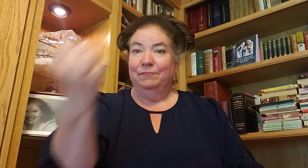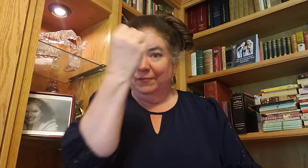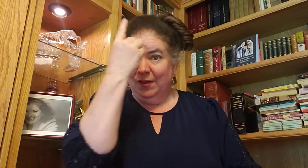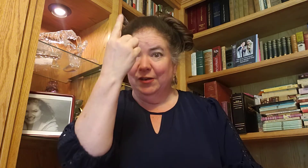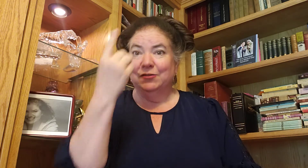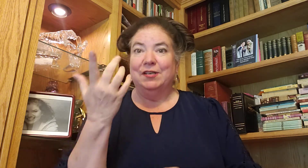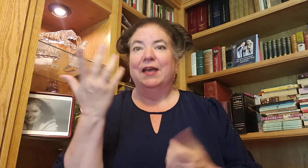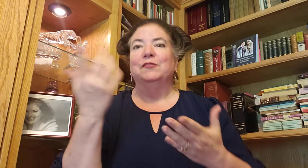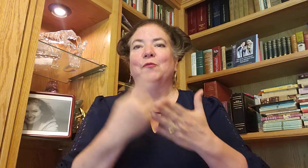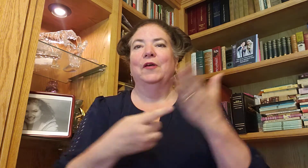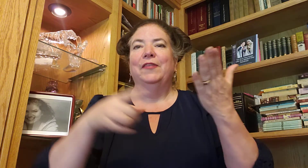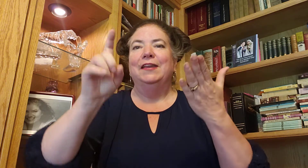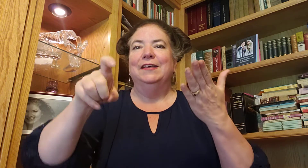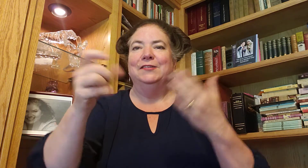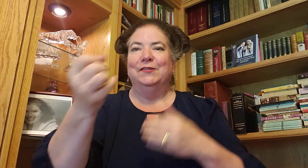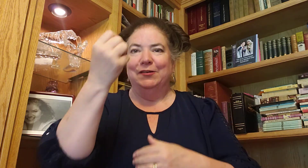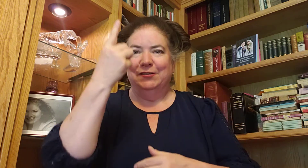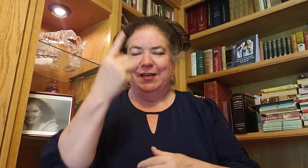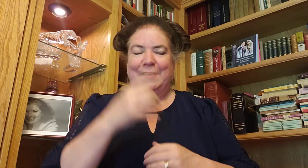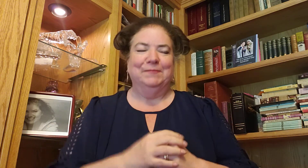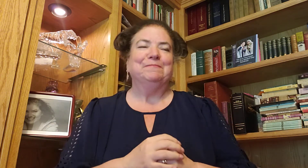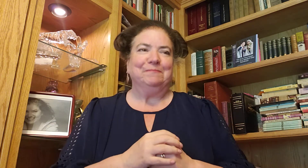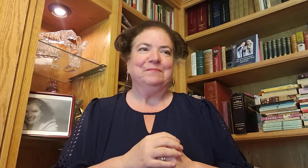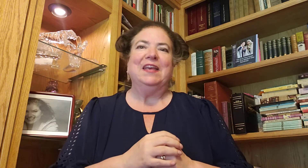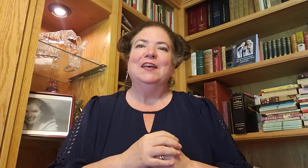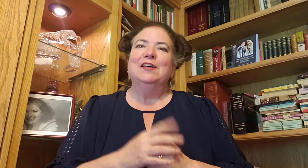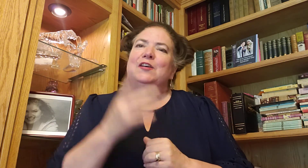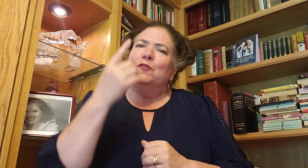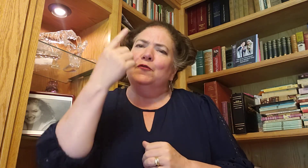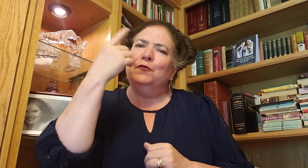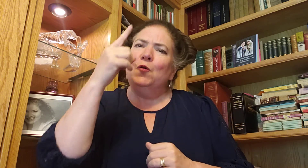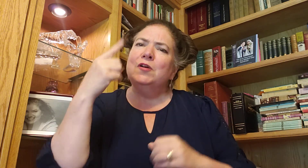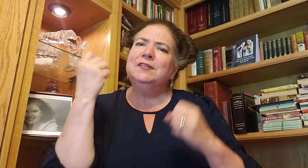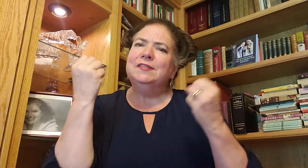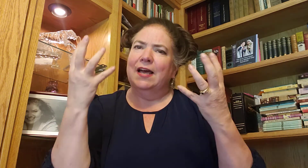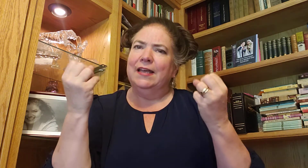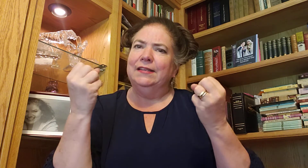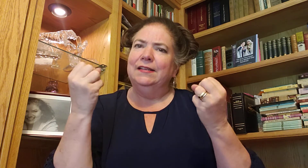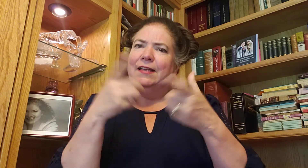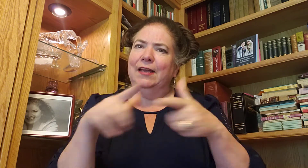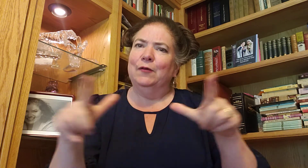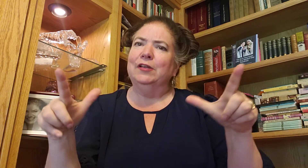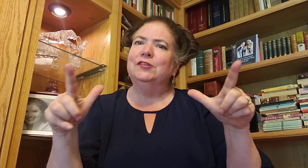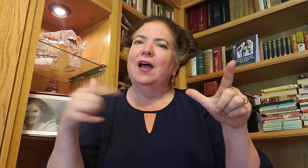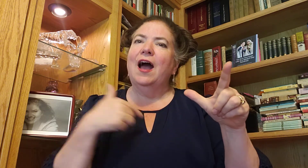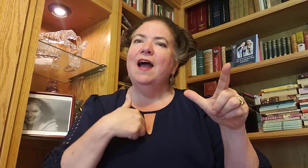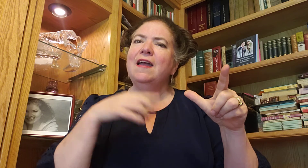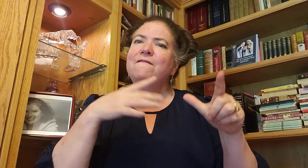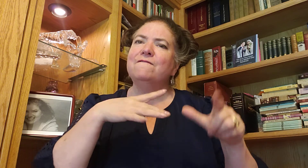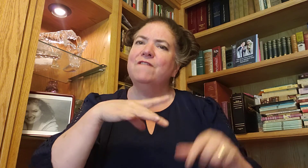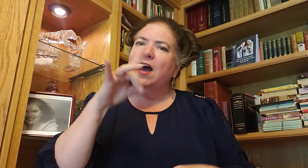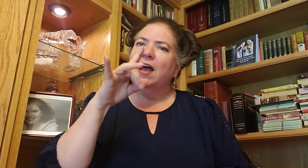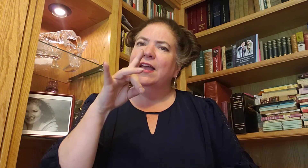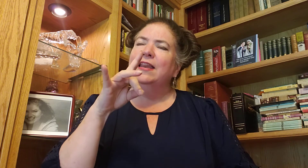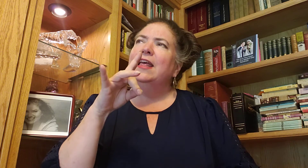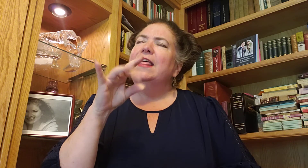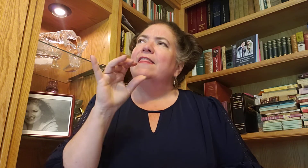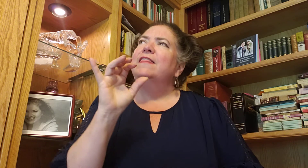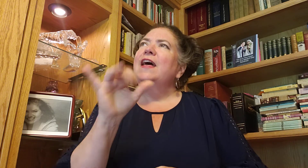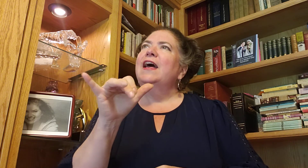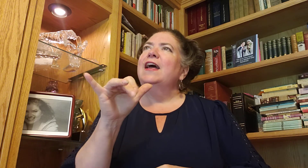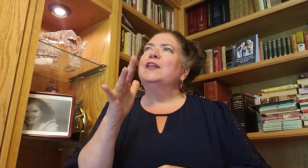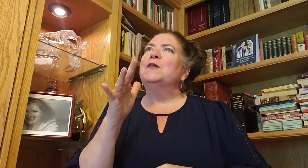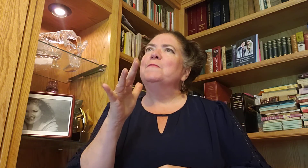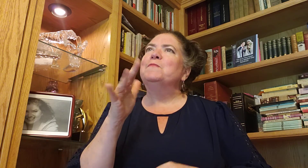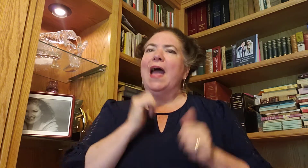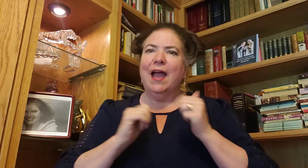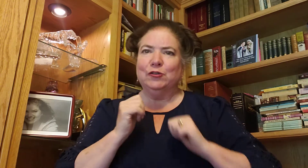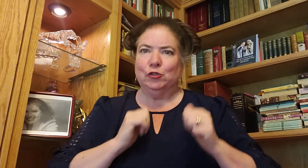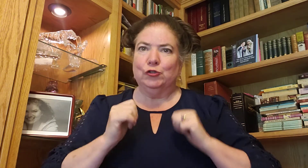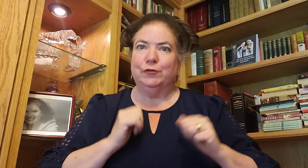understand what they need to understand. For sign language I find that actors